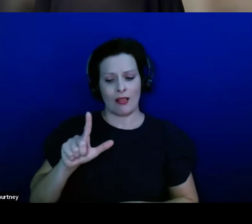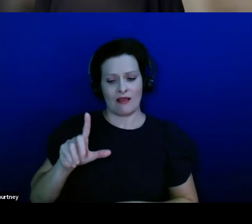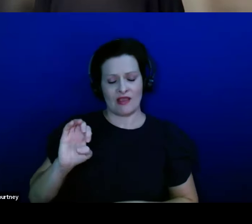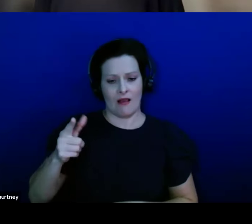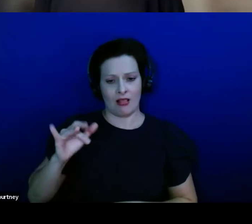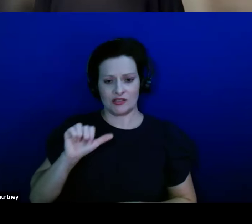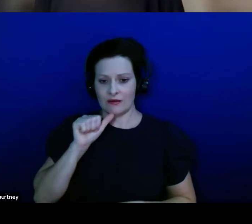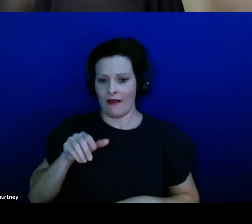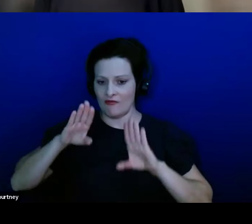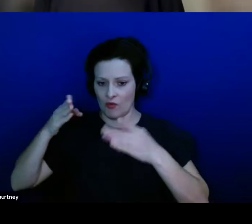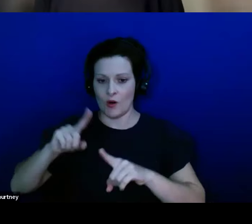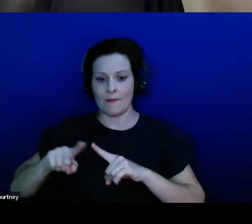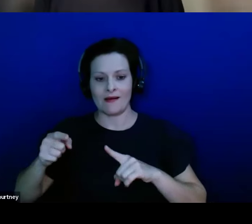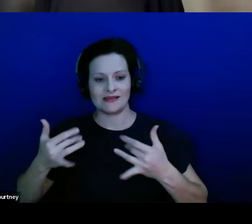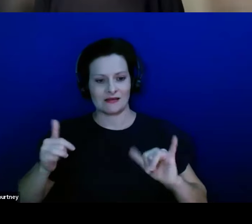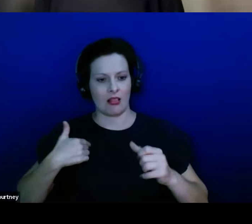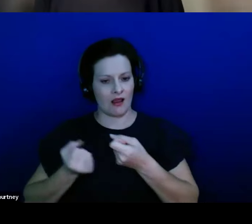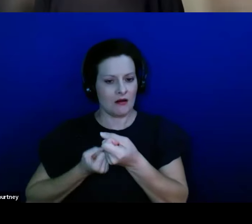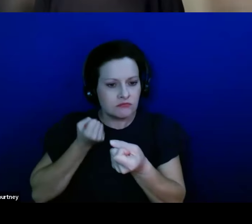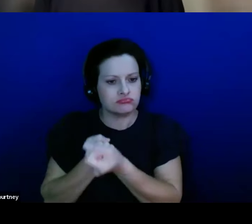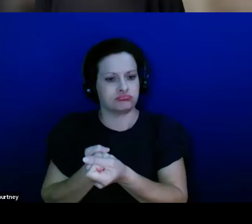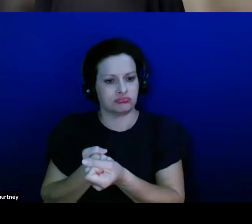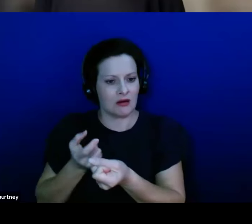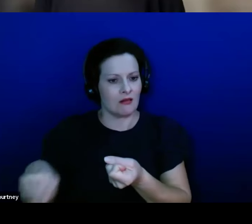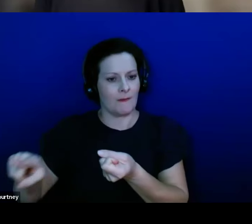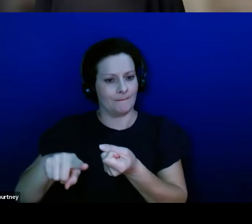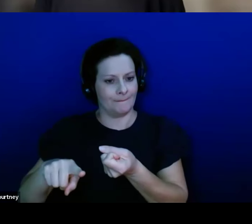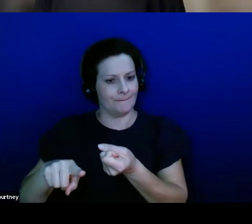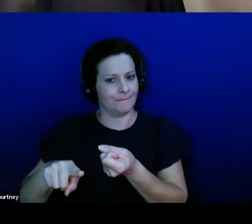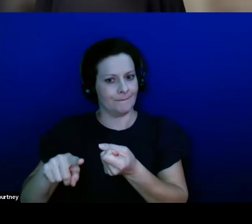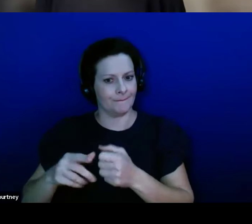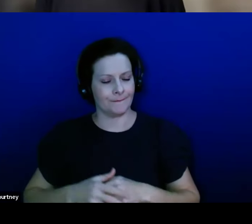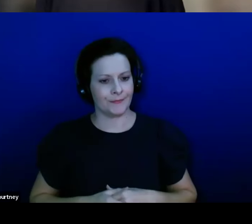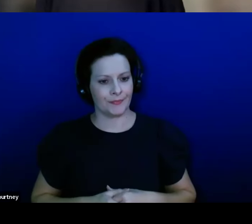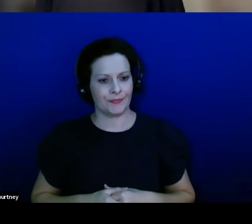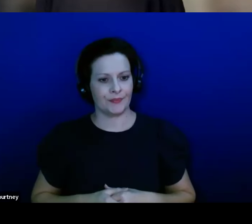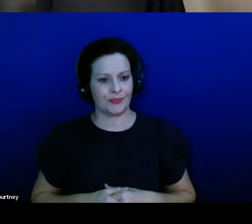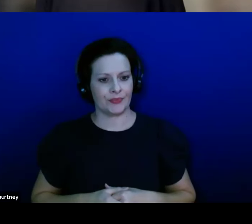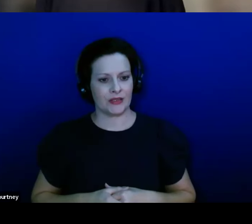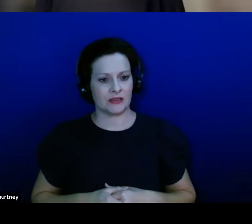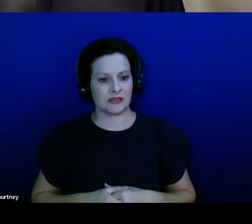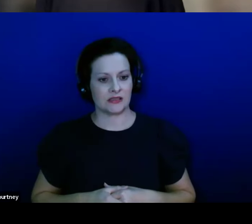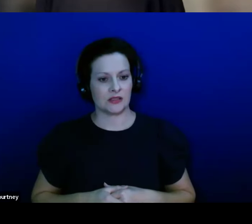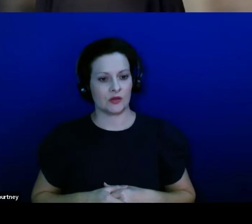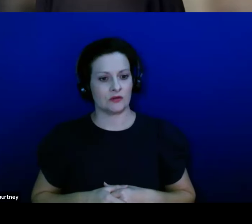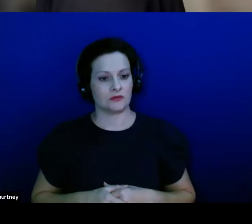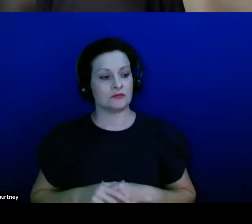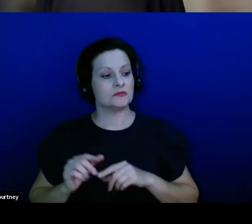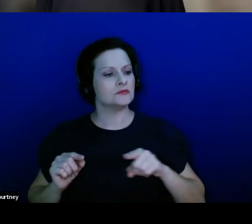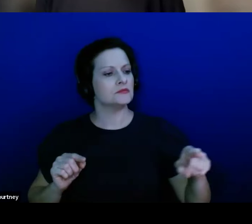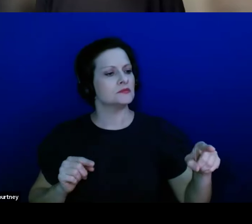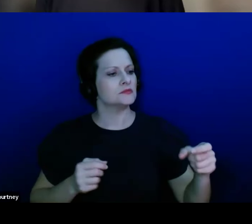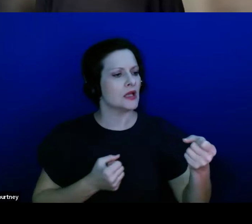to advocate on behalf of wildlife ecologists so like the peripheral advocacy communications,